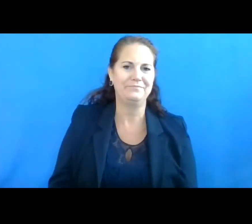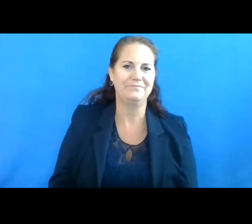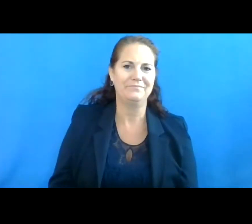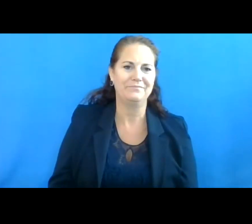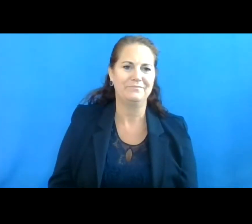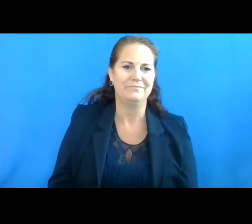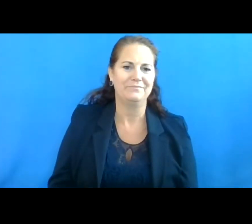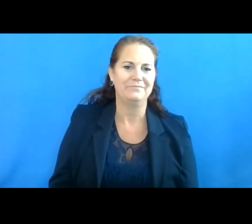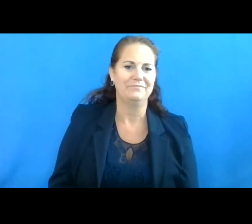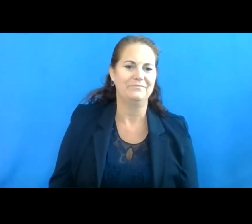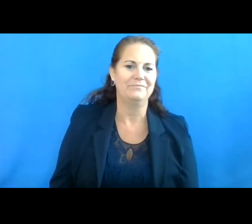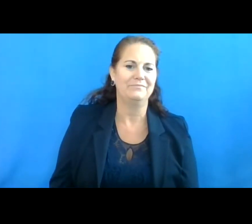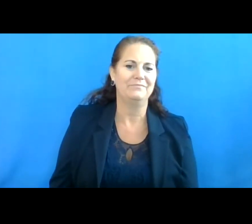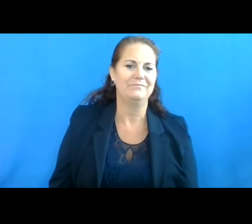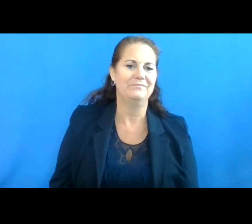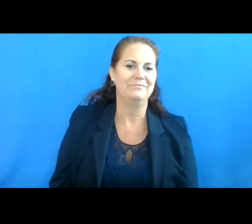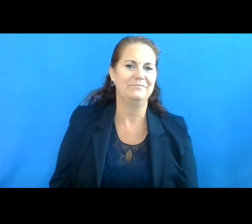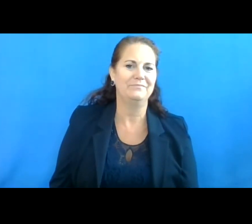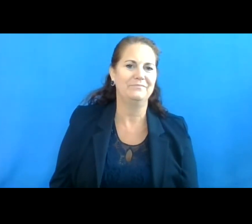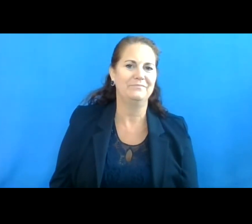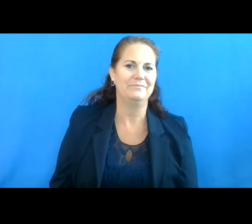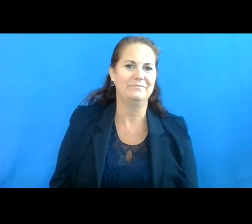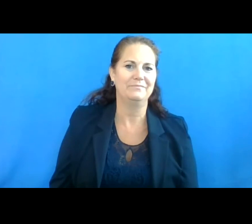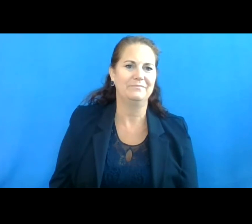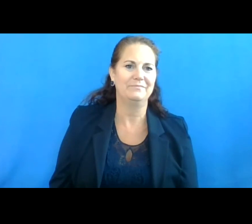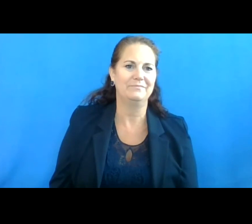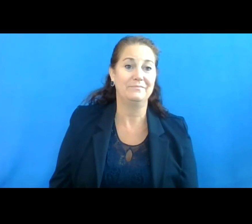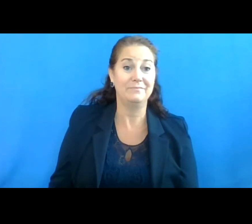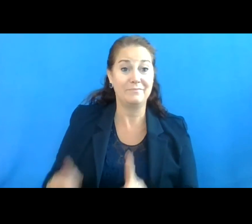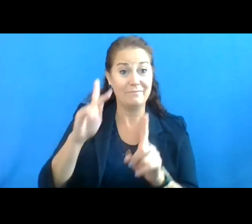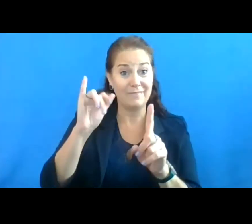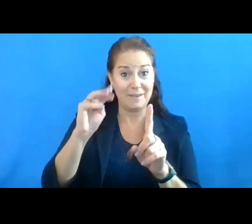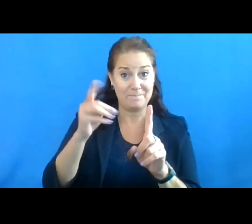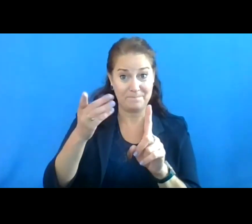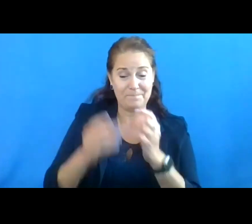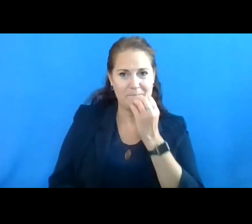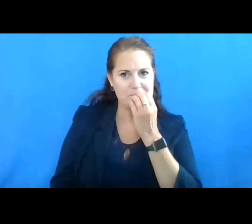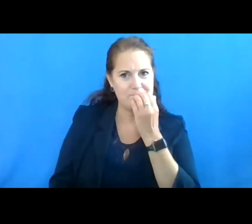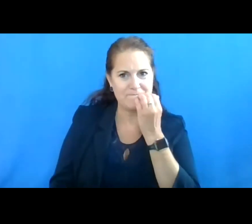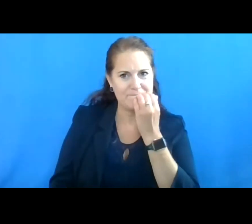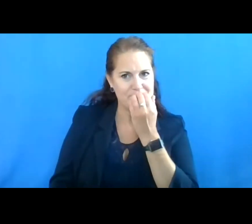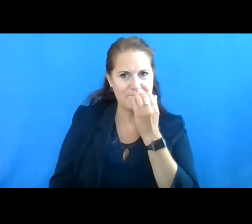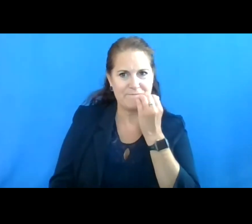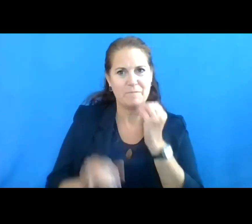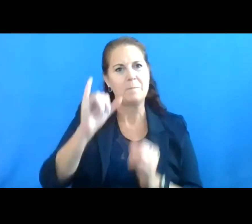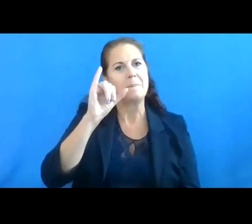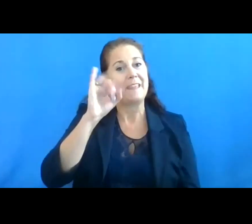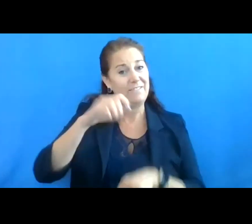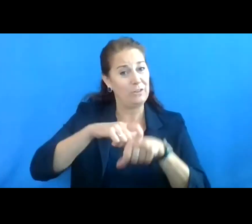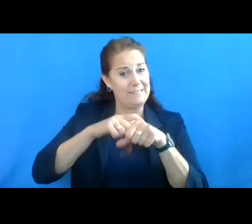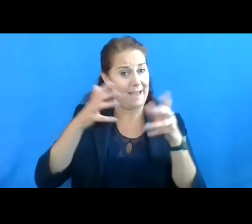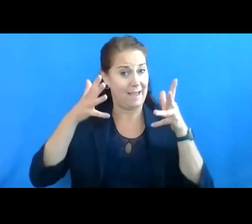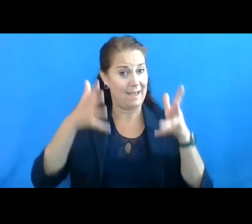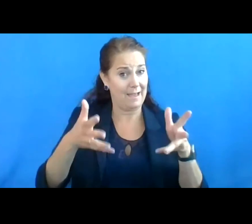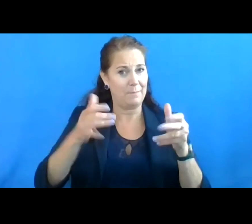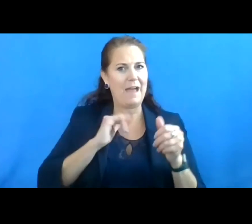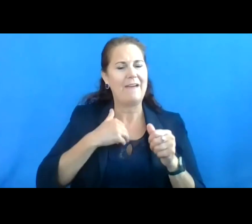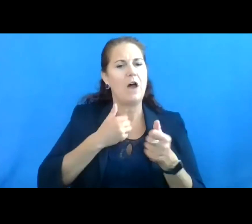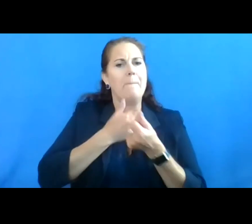Kim: If there's time I have a little poem that I wrote.